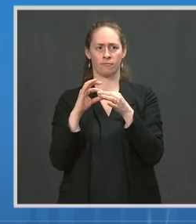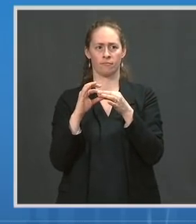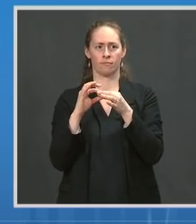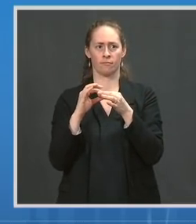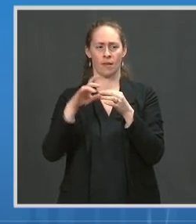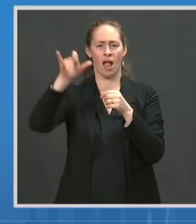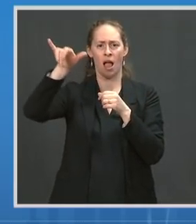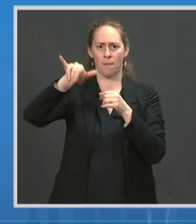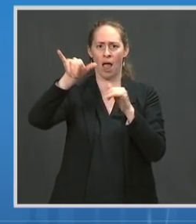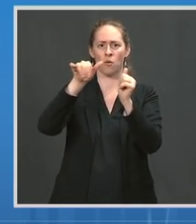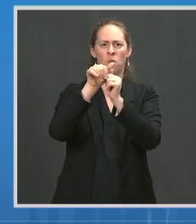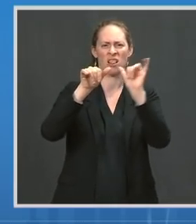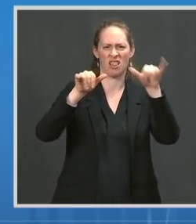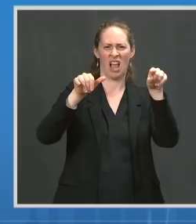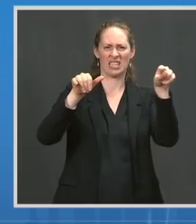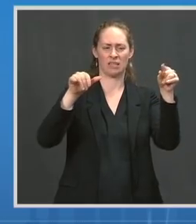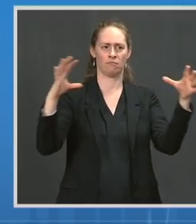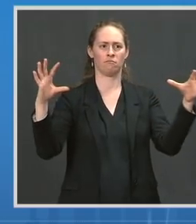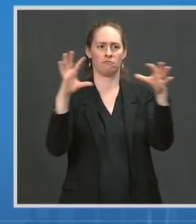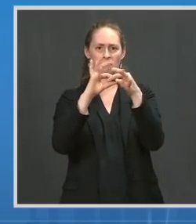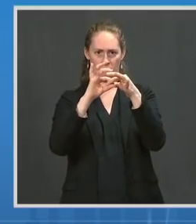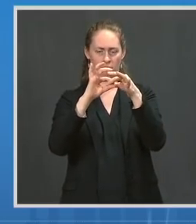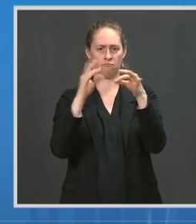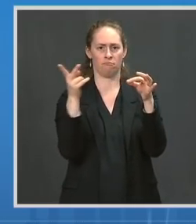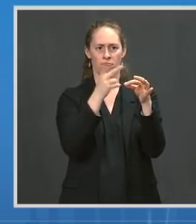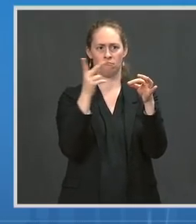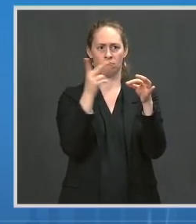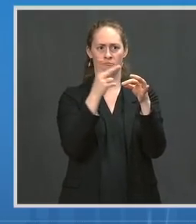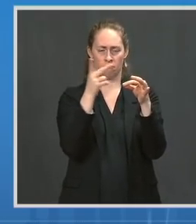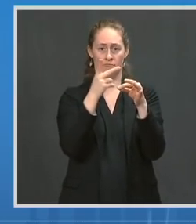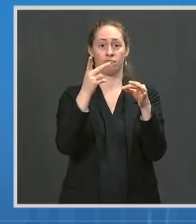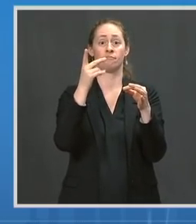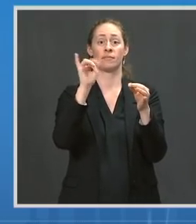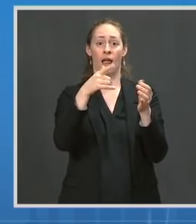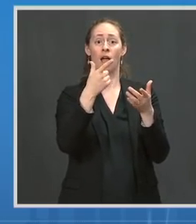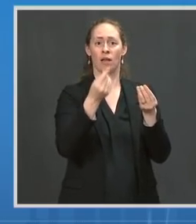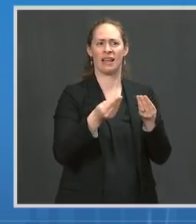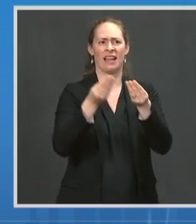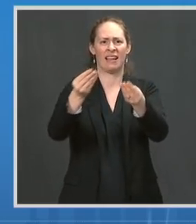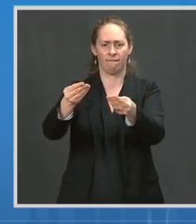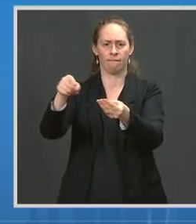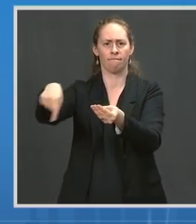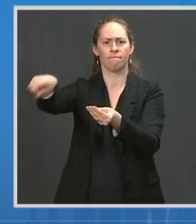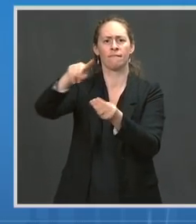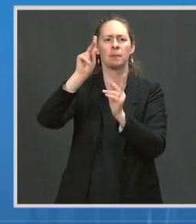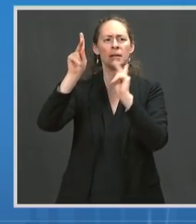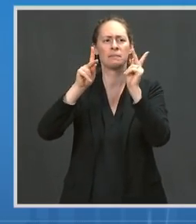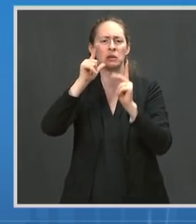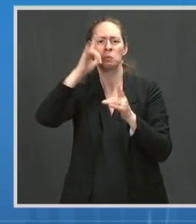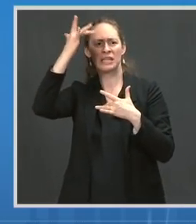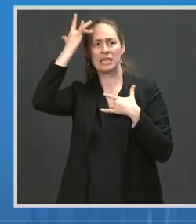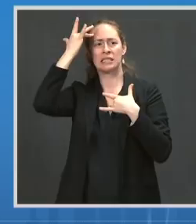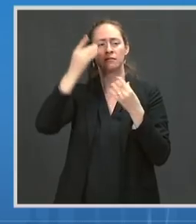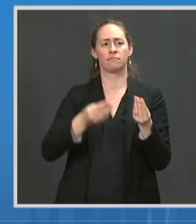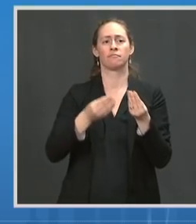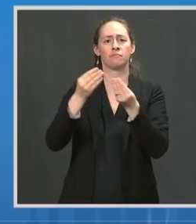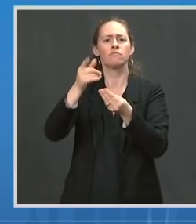to treat outpatients -- again, underscoring "outpatients" -- with mild to moderate COVID-19